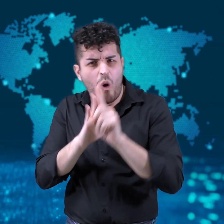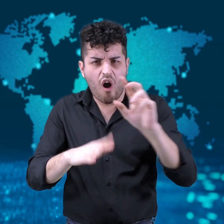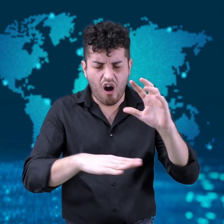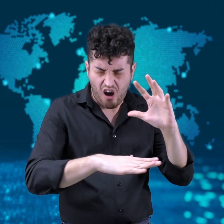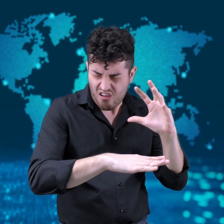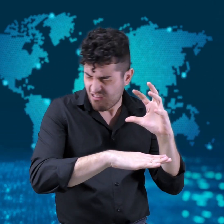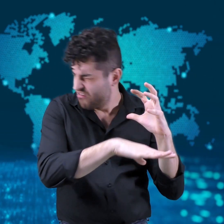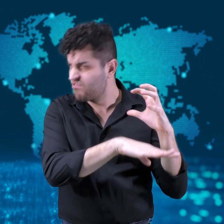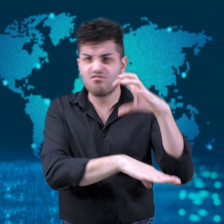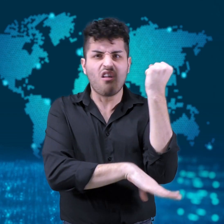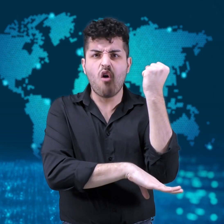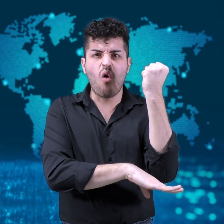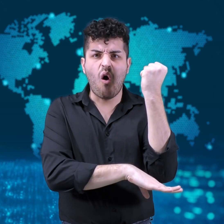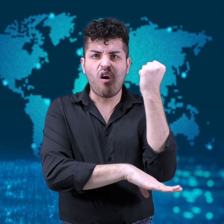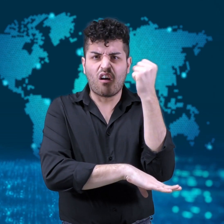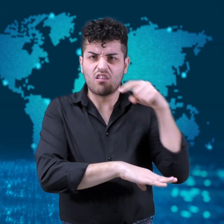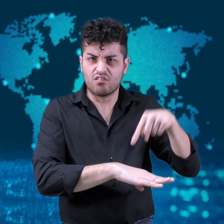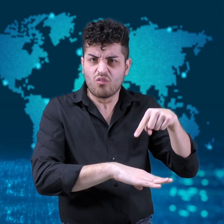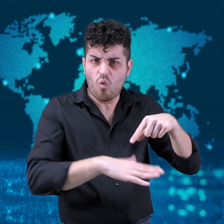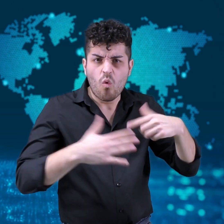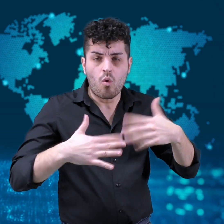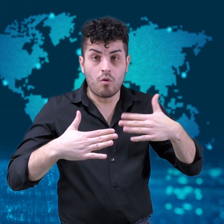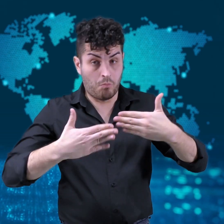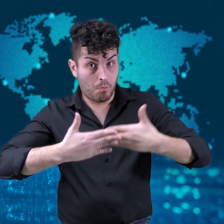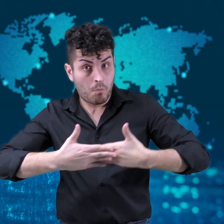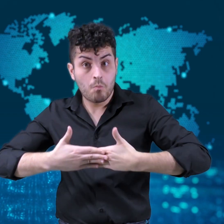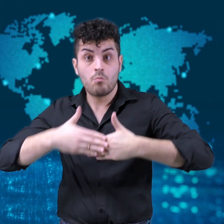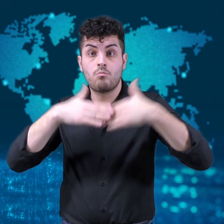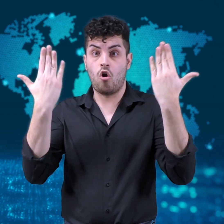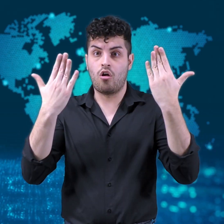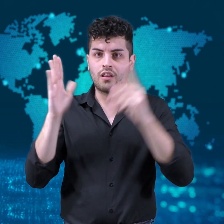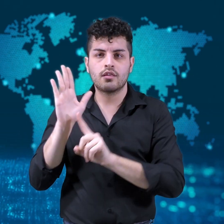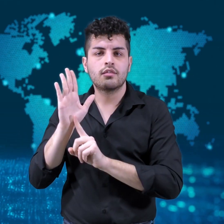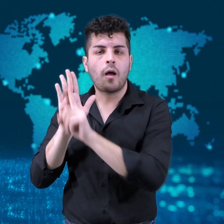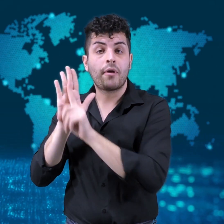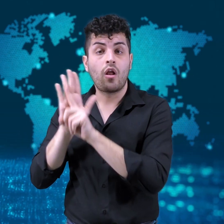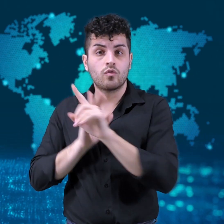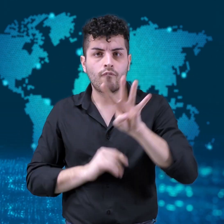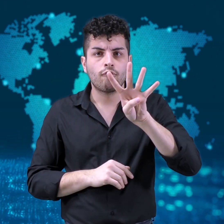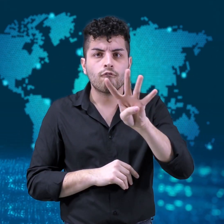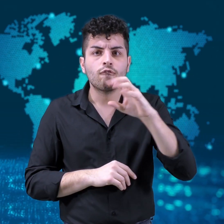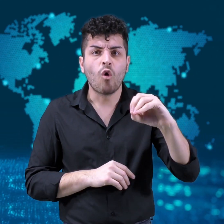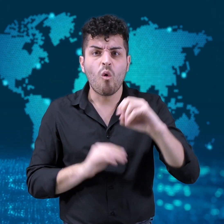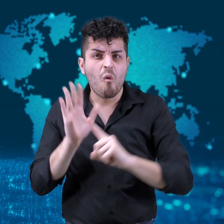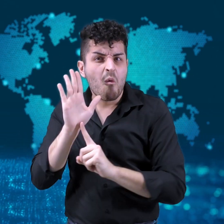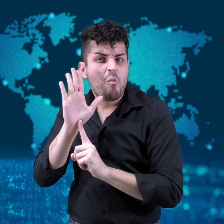Daytime temperatures reached 40 degrees Celsius,